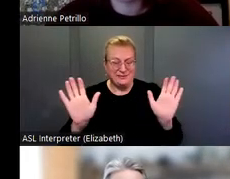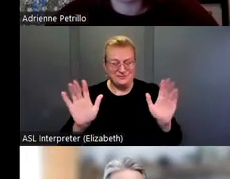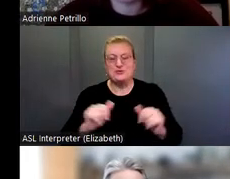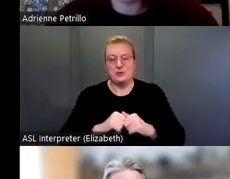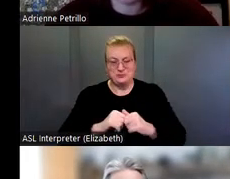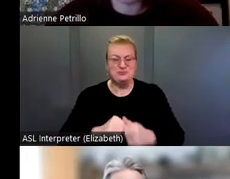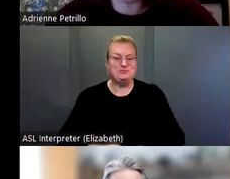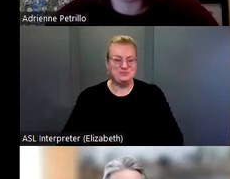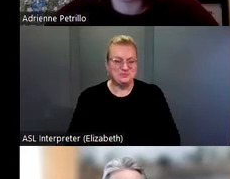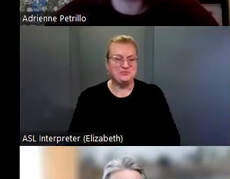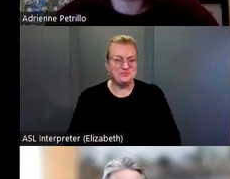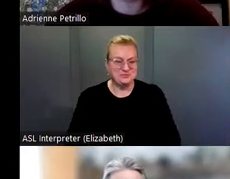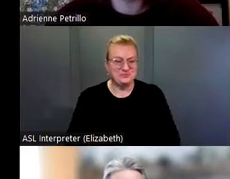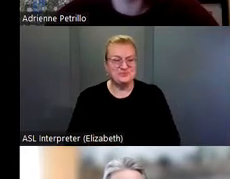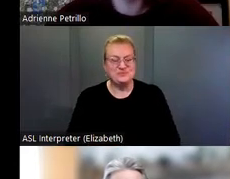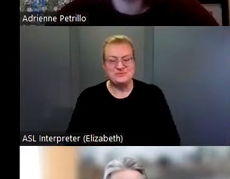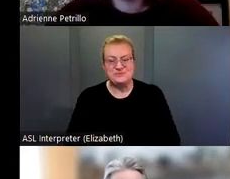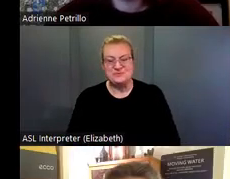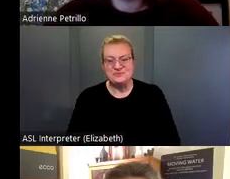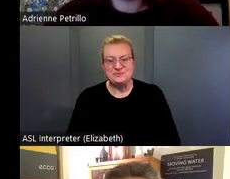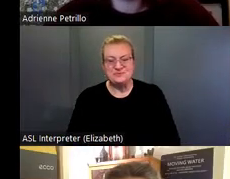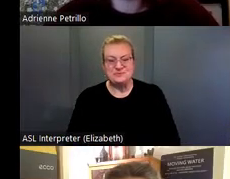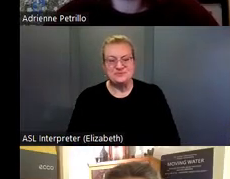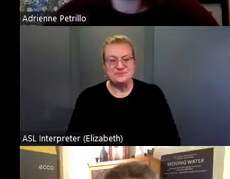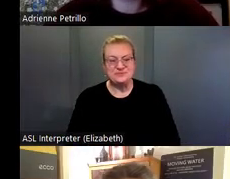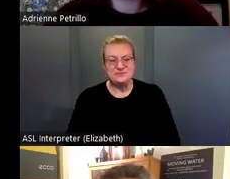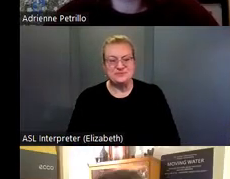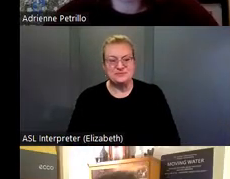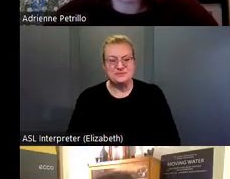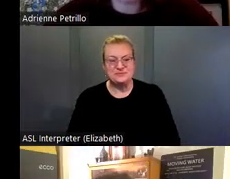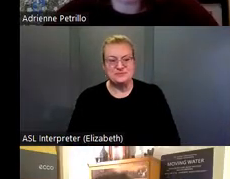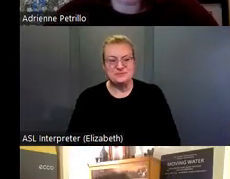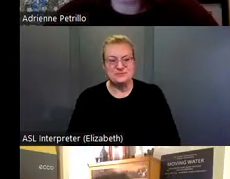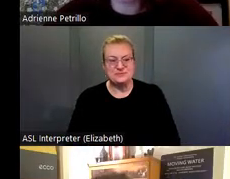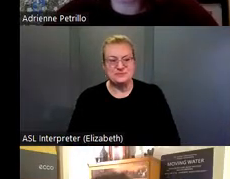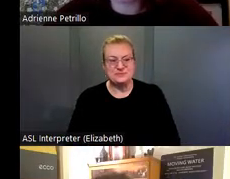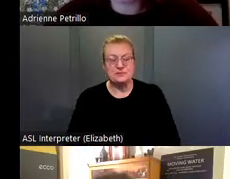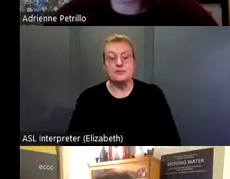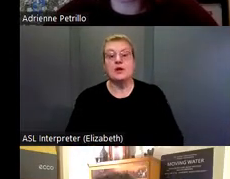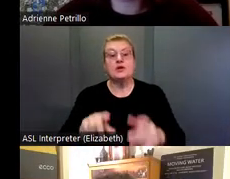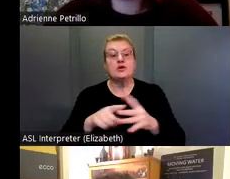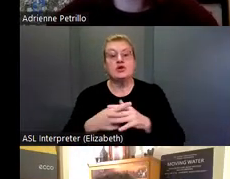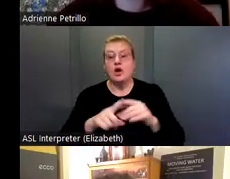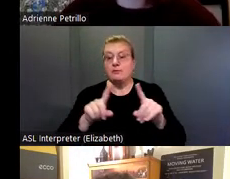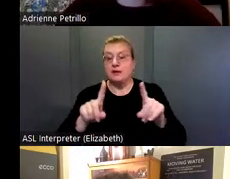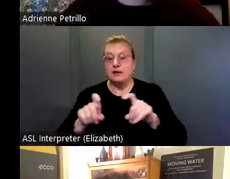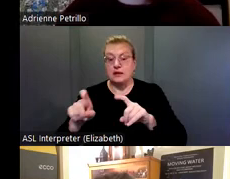Yeah. Thank you. So I'm going to start by asking our four panelists